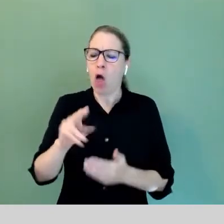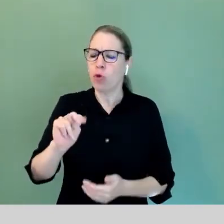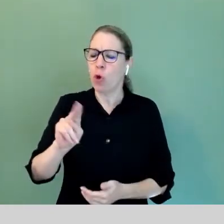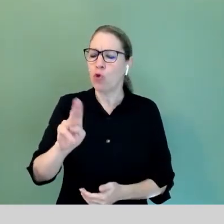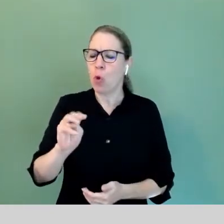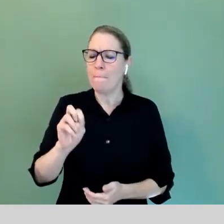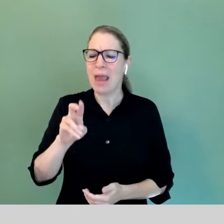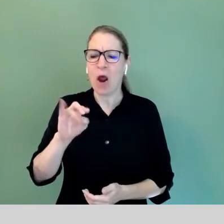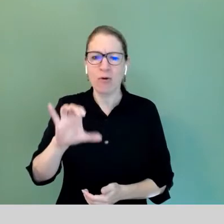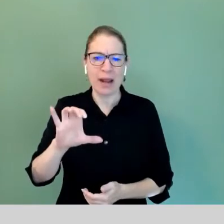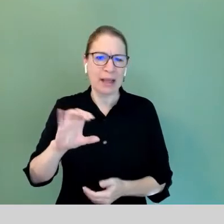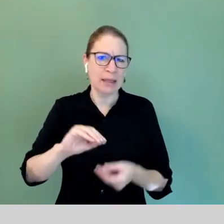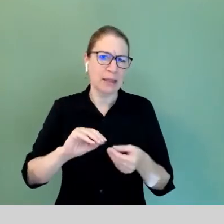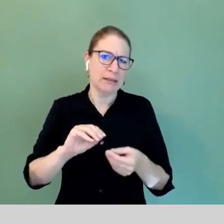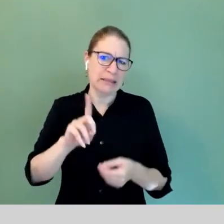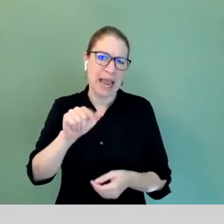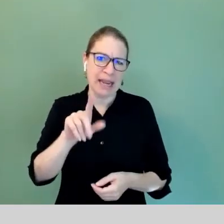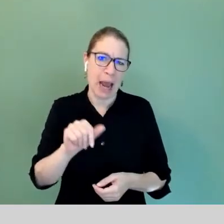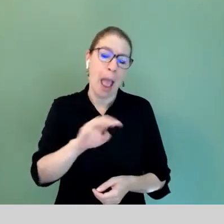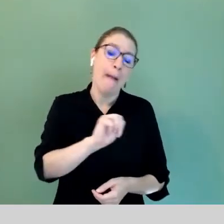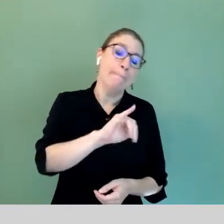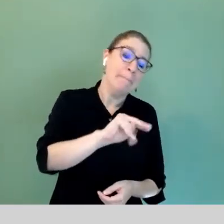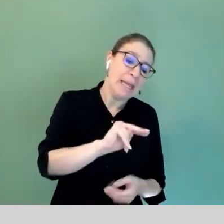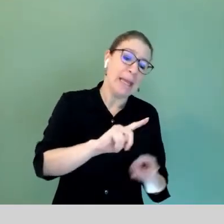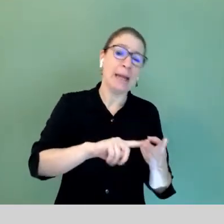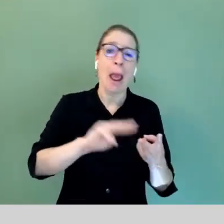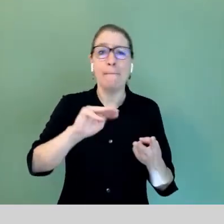So it gives you the min, max, mean, et cetera, et cetera.